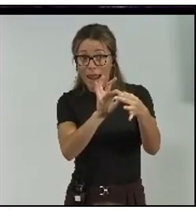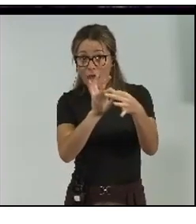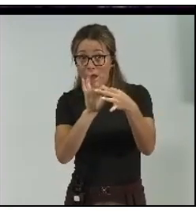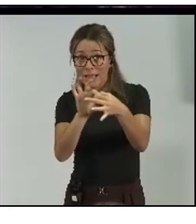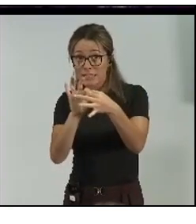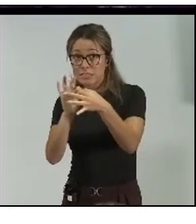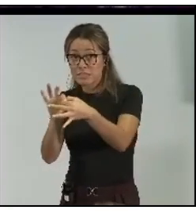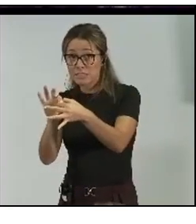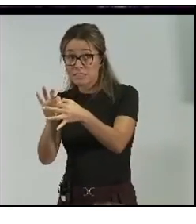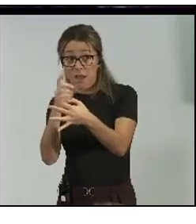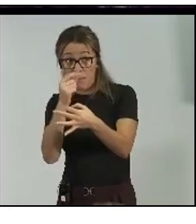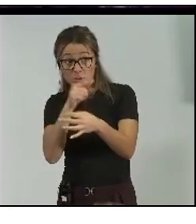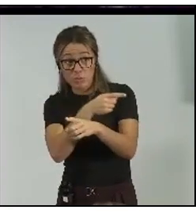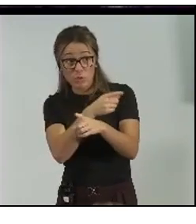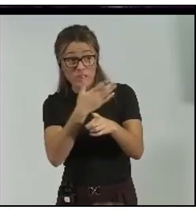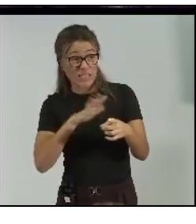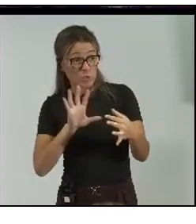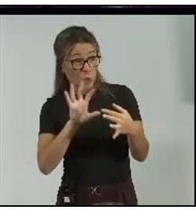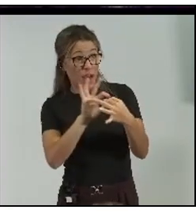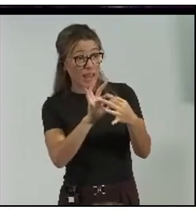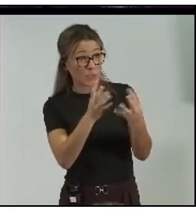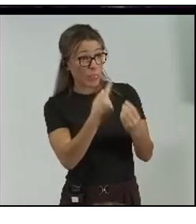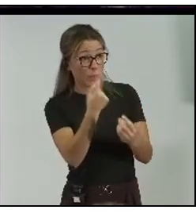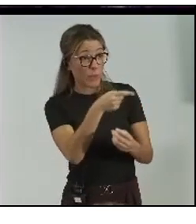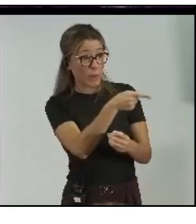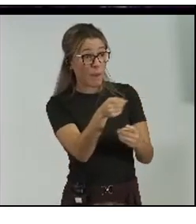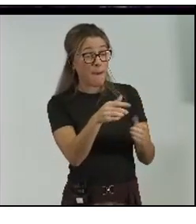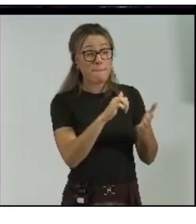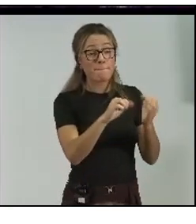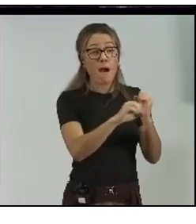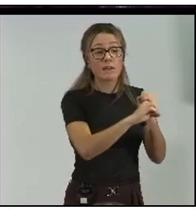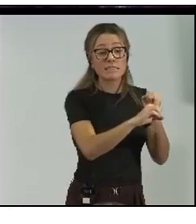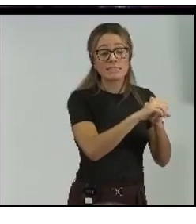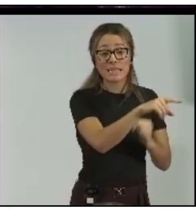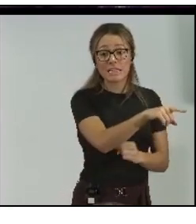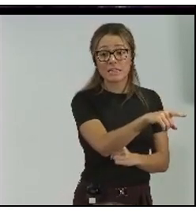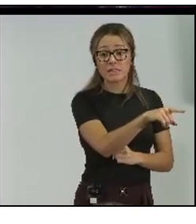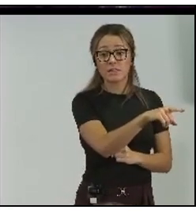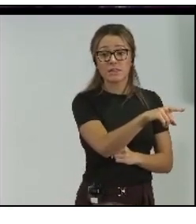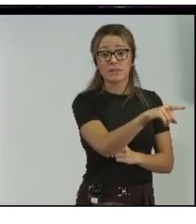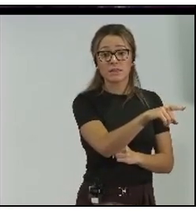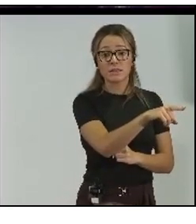be the people to connect to in terms of who we're working with today on the conference.